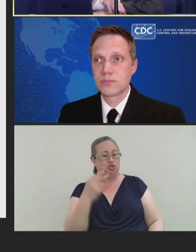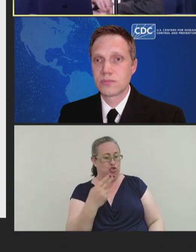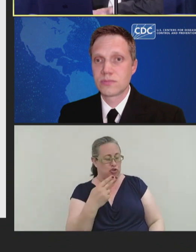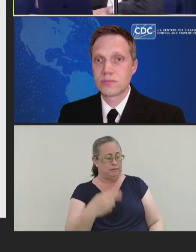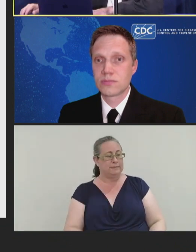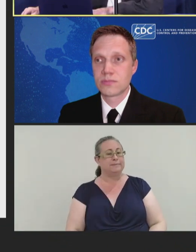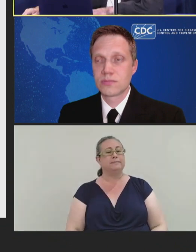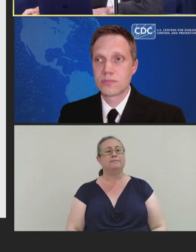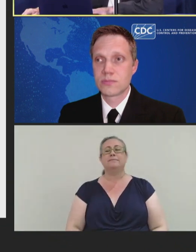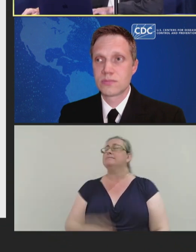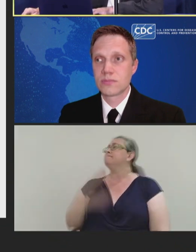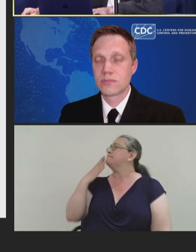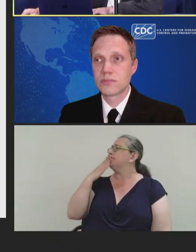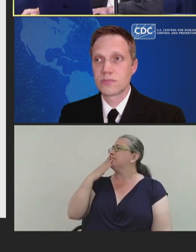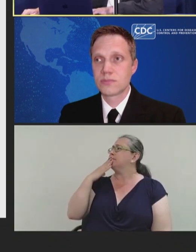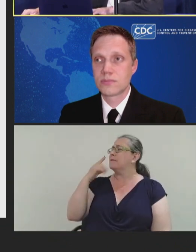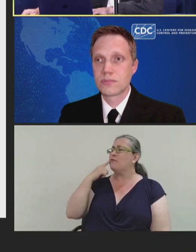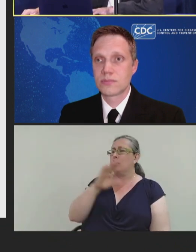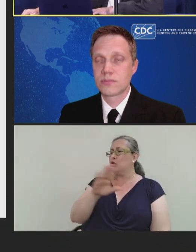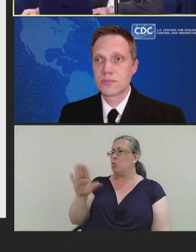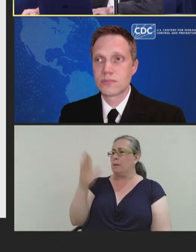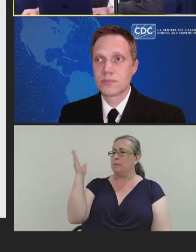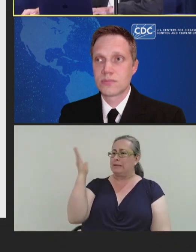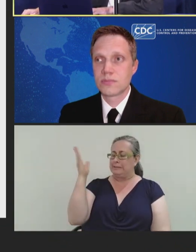Mitchel Rothholz: Yes. Thank you for the presentations. I may sound like a broken